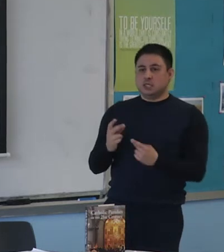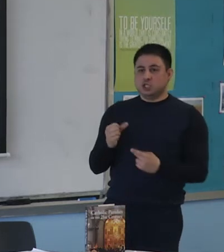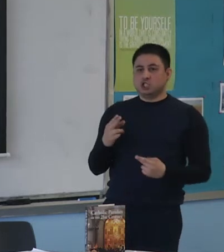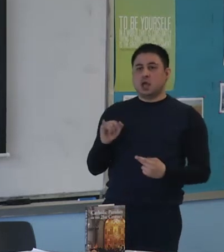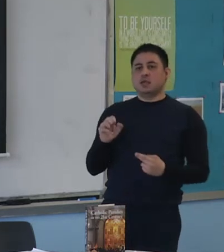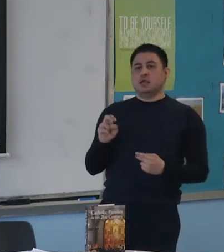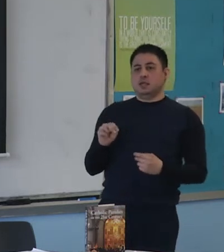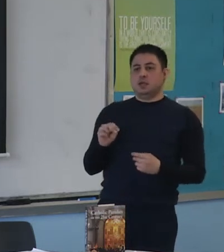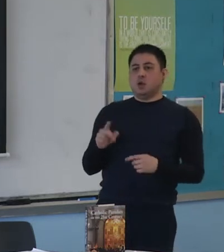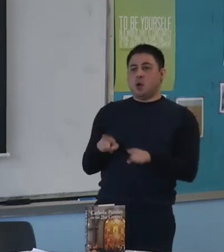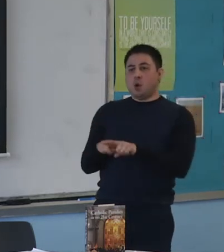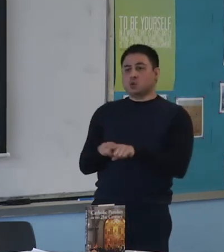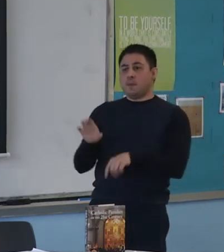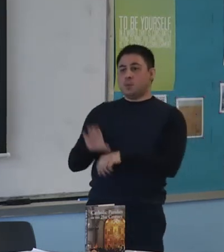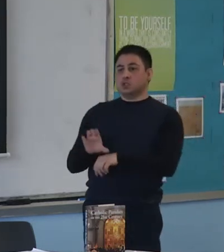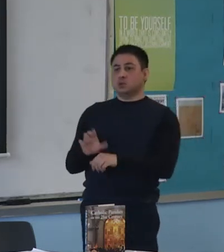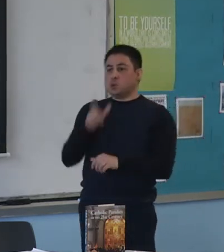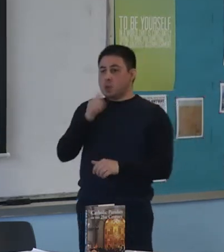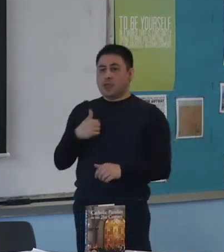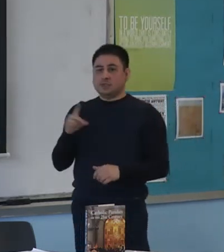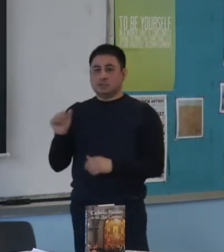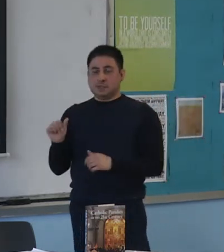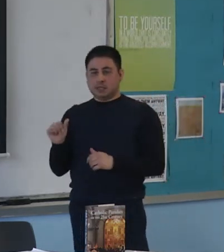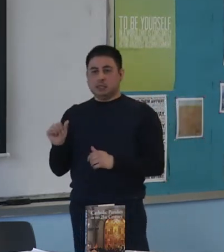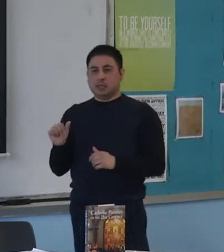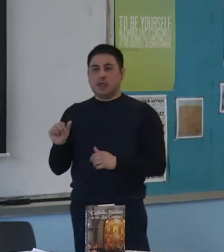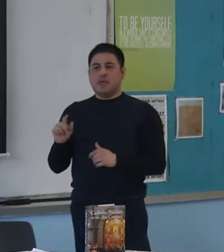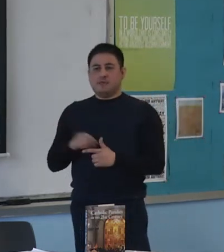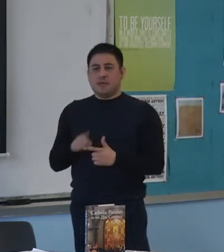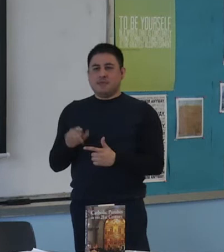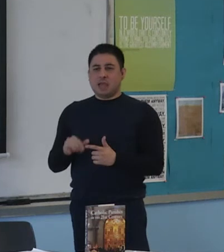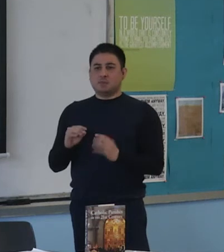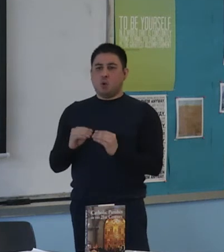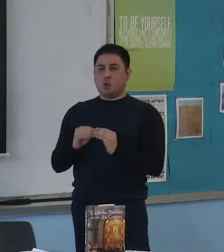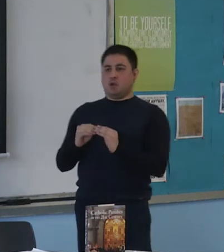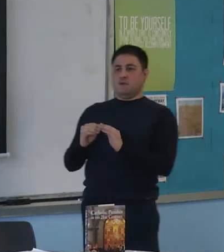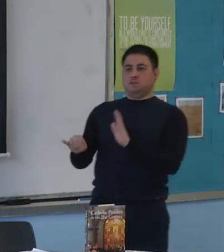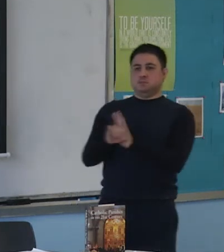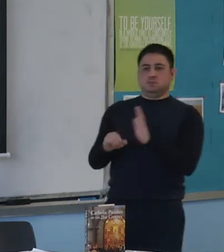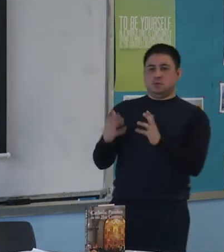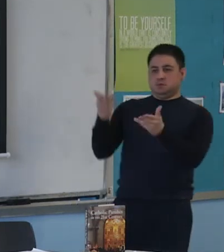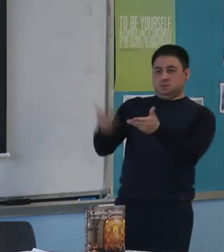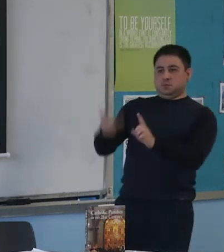parishioners with disabilities, this creates a whole visibility of this part